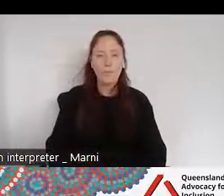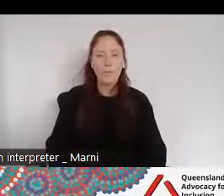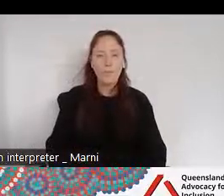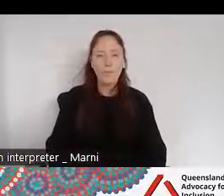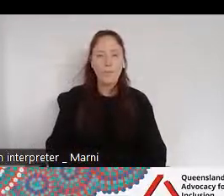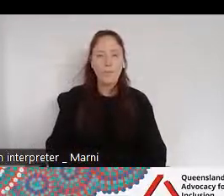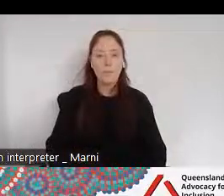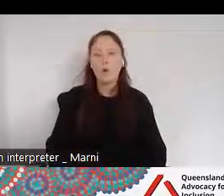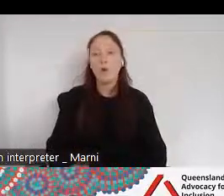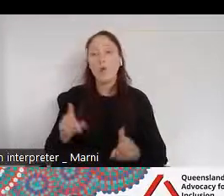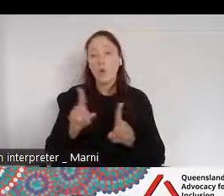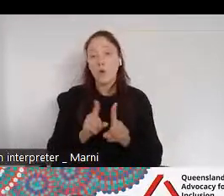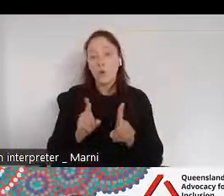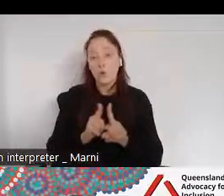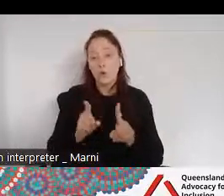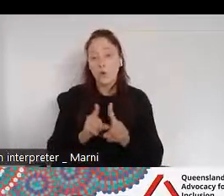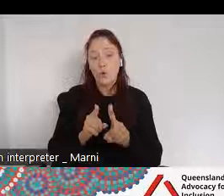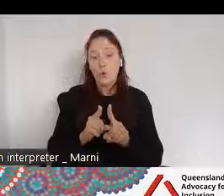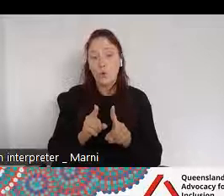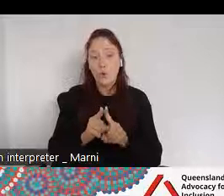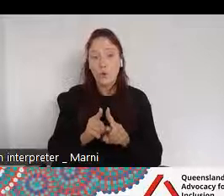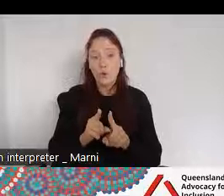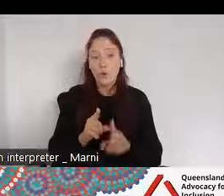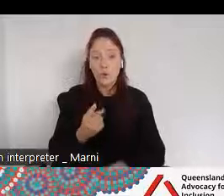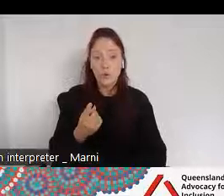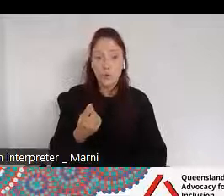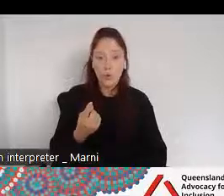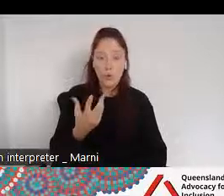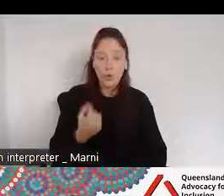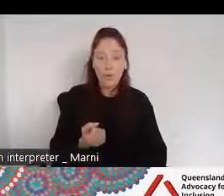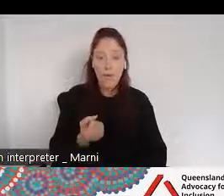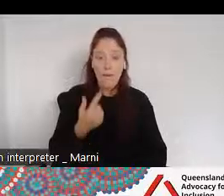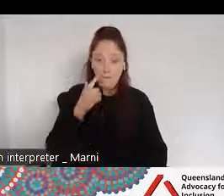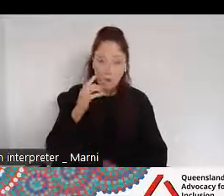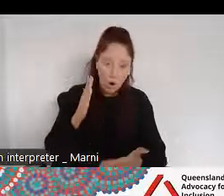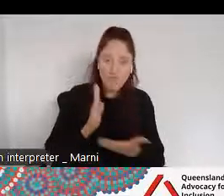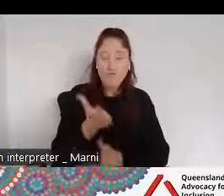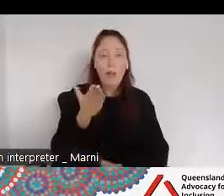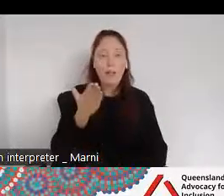important to note that there's no guaranteed right to representation by a lawyer at QCAT proceedings.